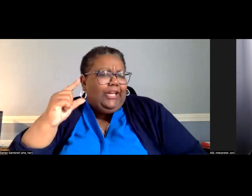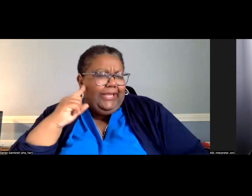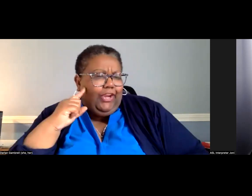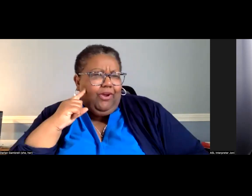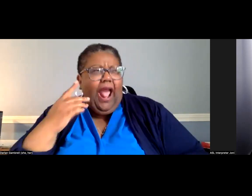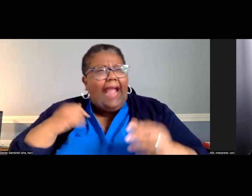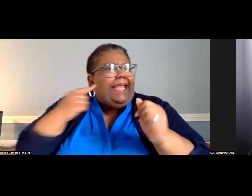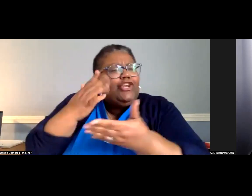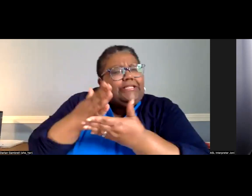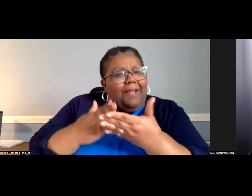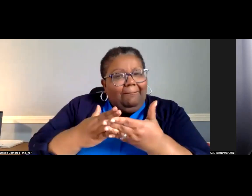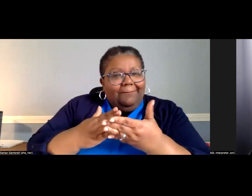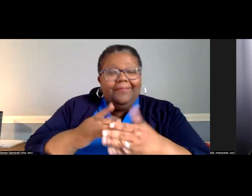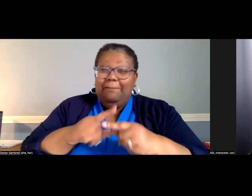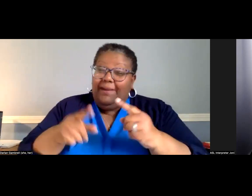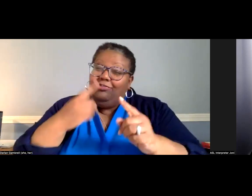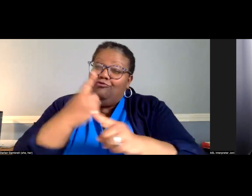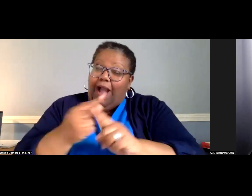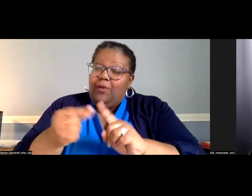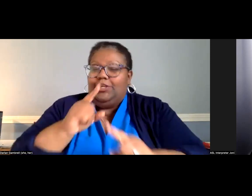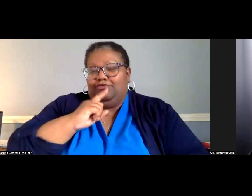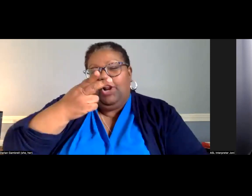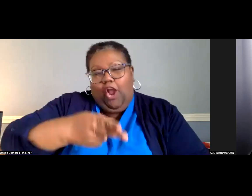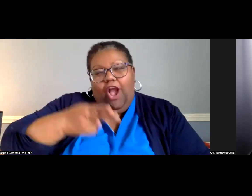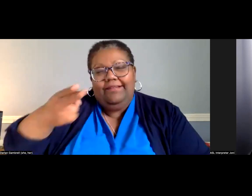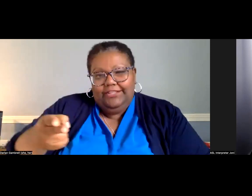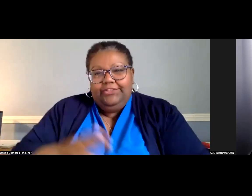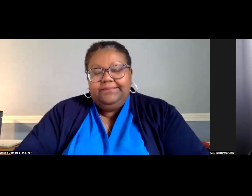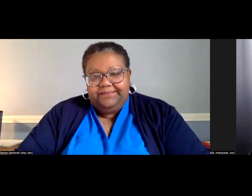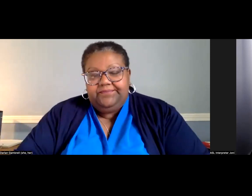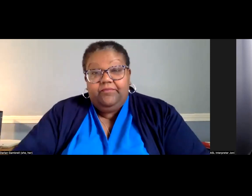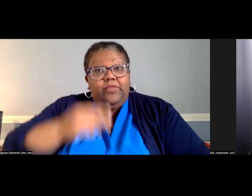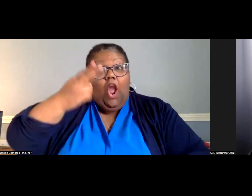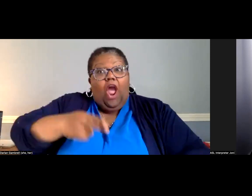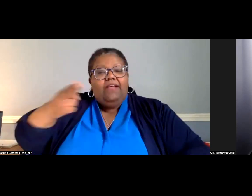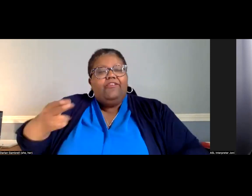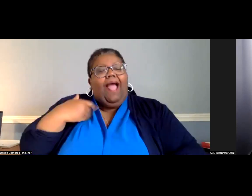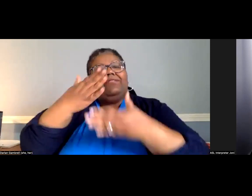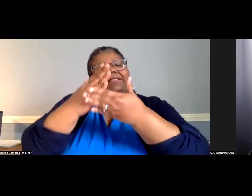hear is people say oh I'm hard of hearing or I can hear some or I have difficulty and that would be